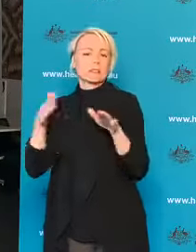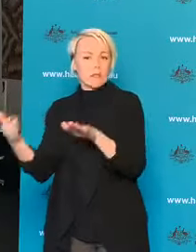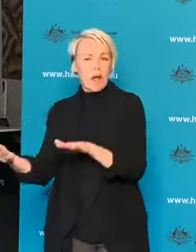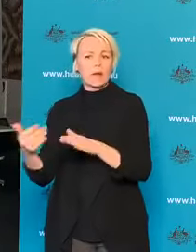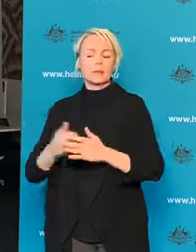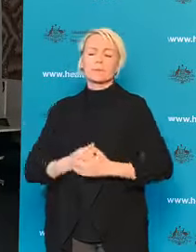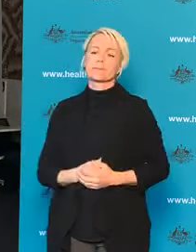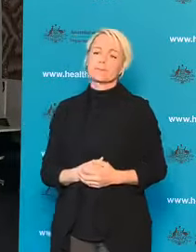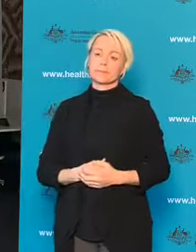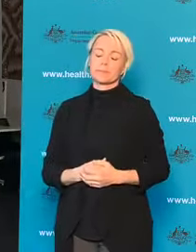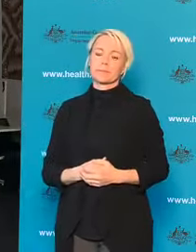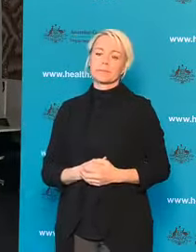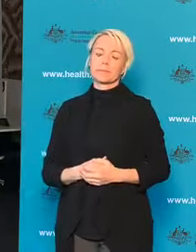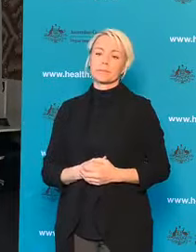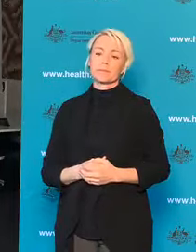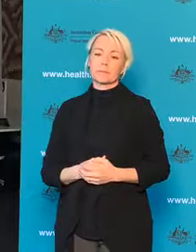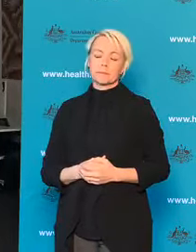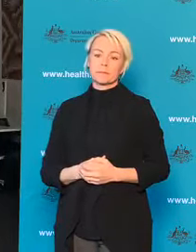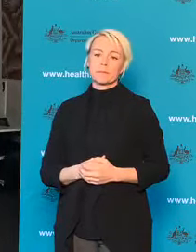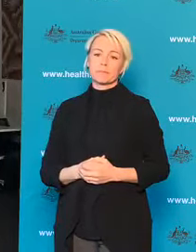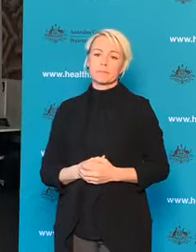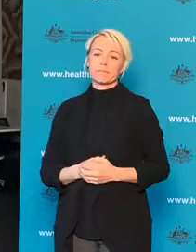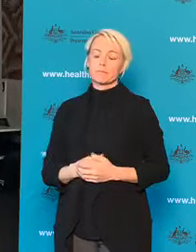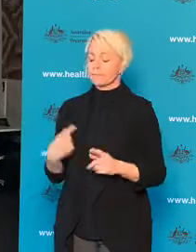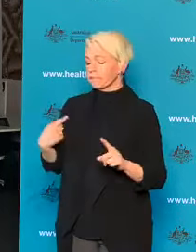We've seen another 15 new deaths reported